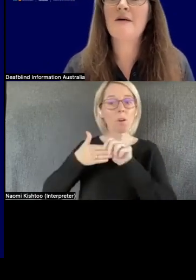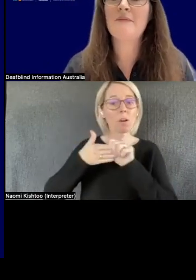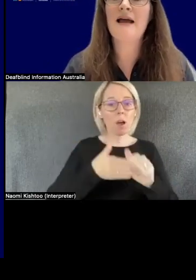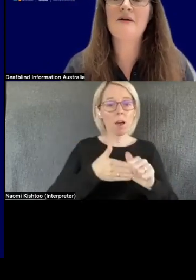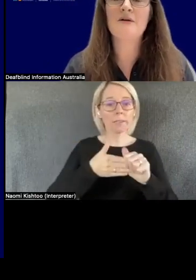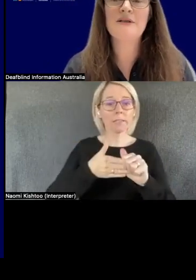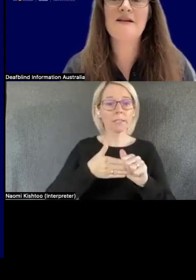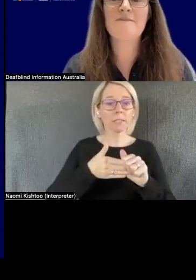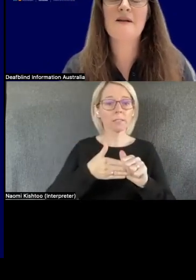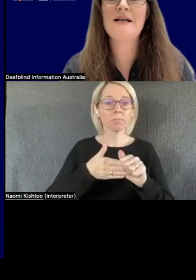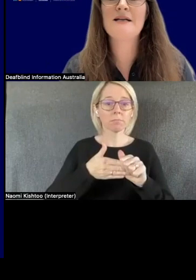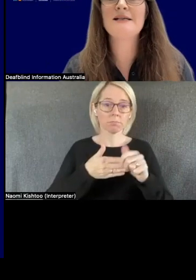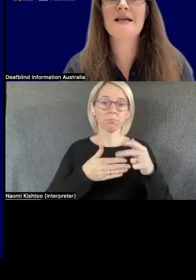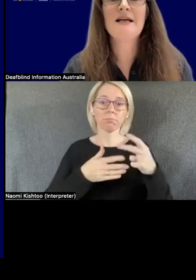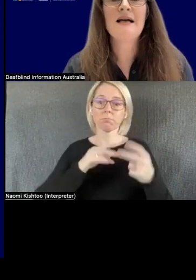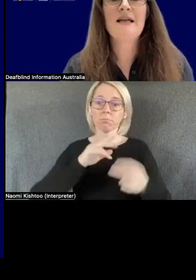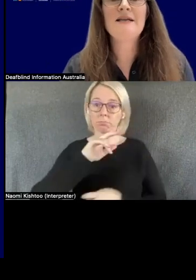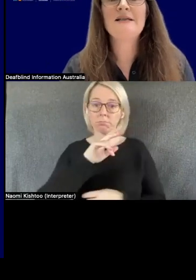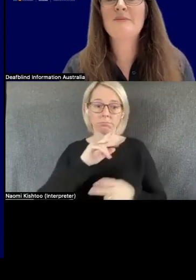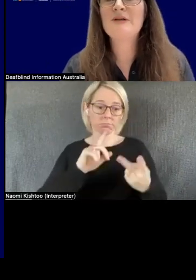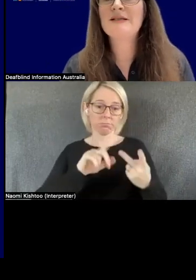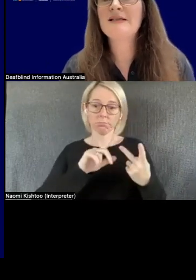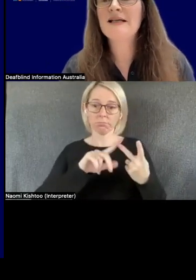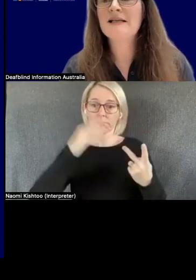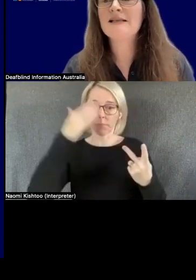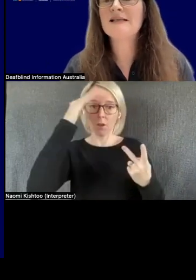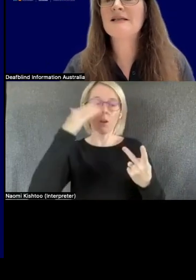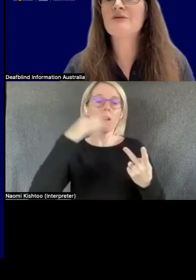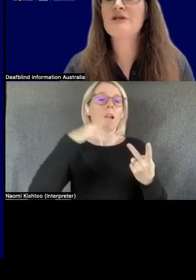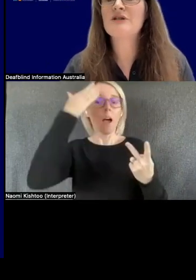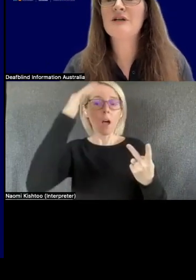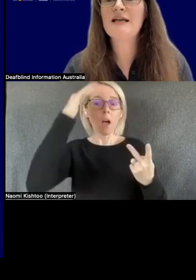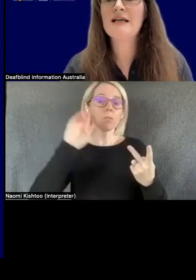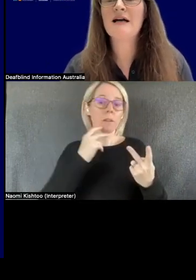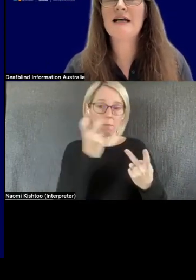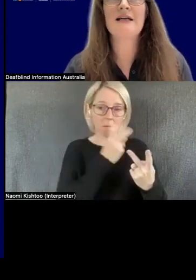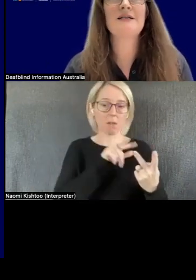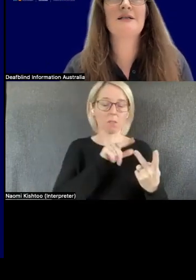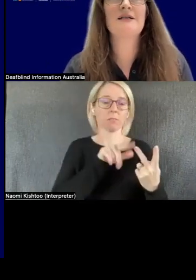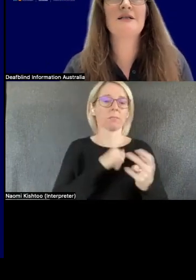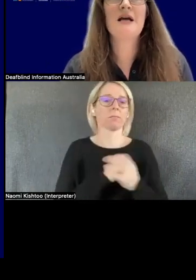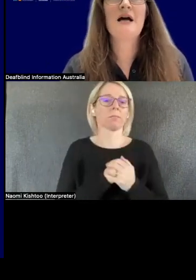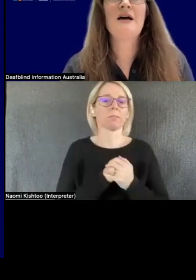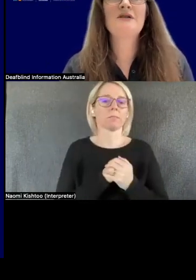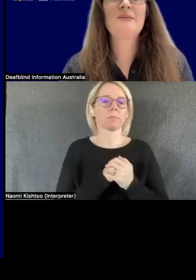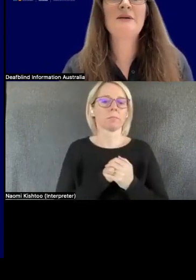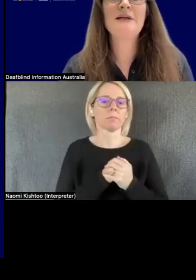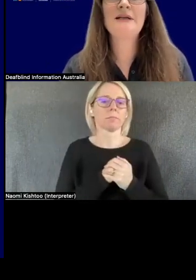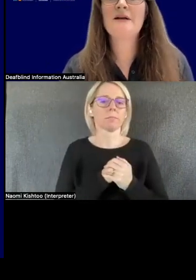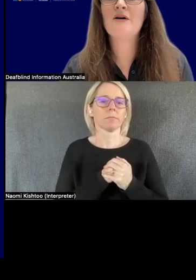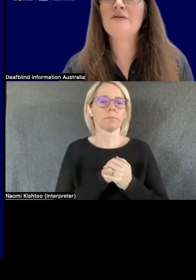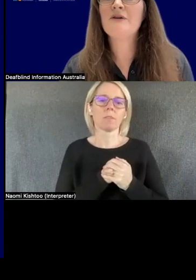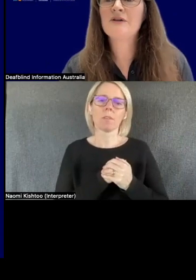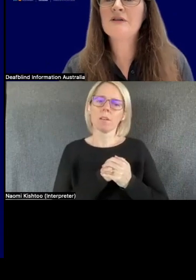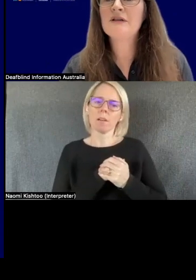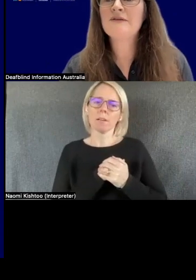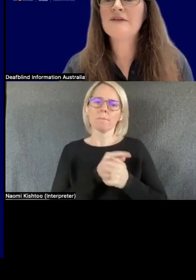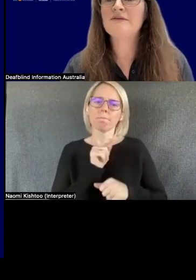an adult with deafblindness. This person is returning, I guess, after a period of not a lot of